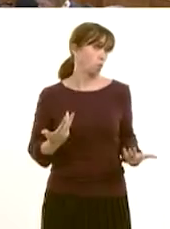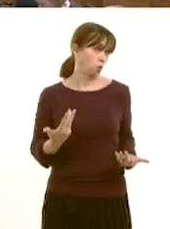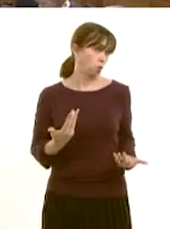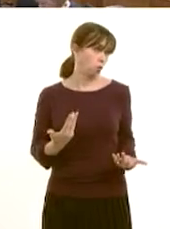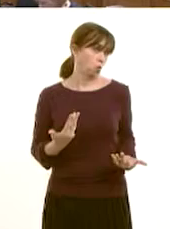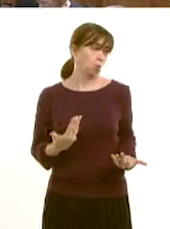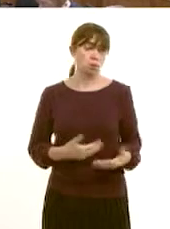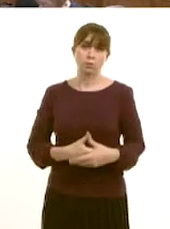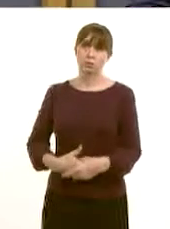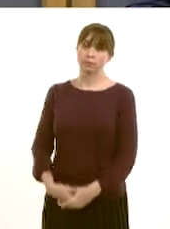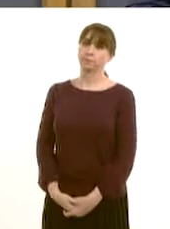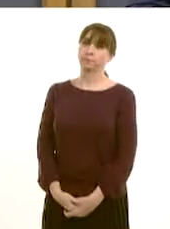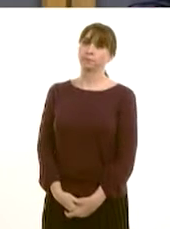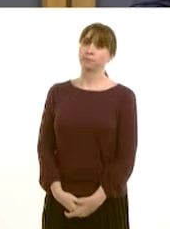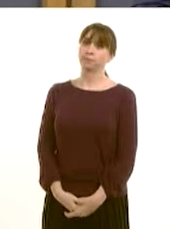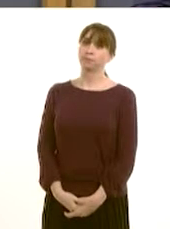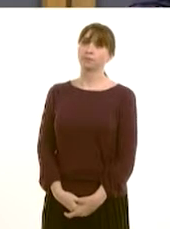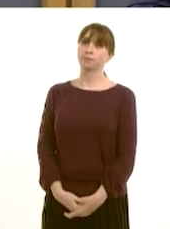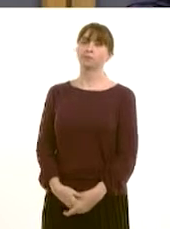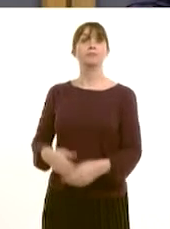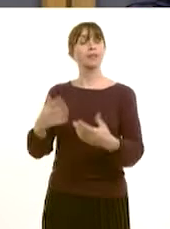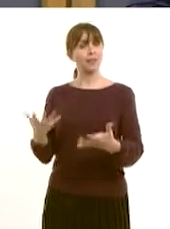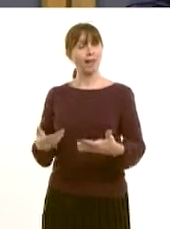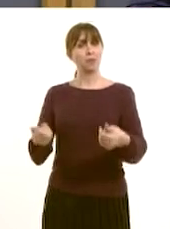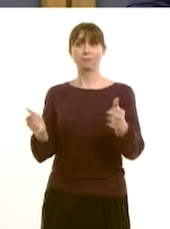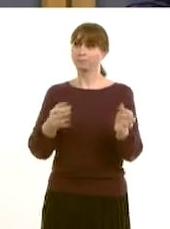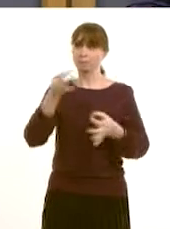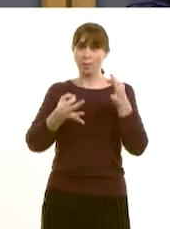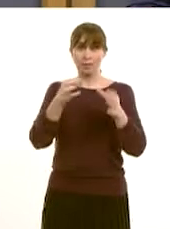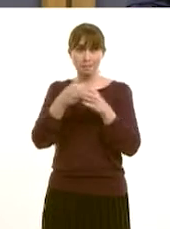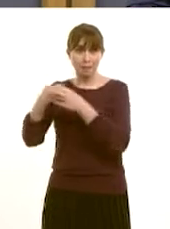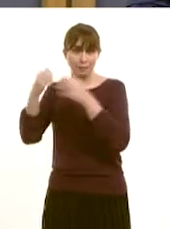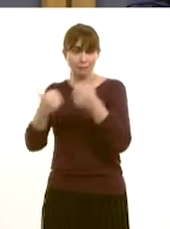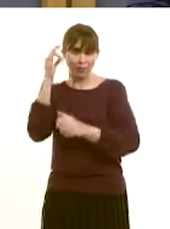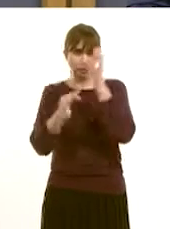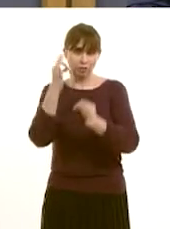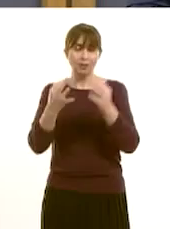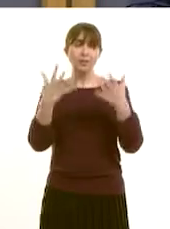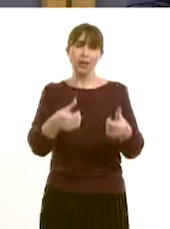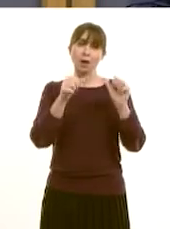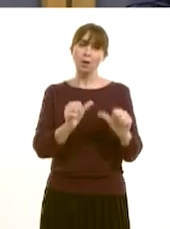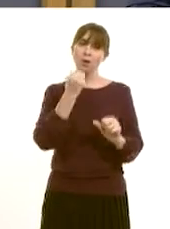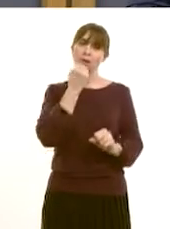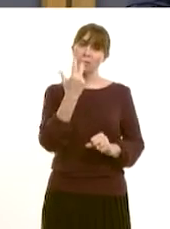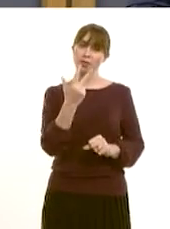Leadersí questions are now finished, and we move back to questions on the paper. Question 3 is Lindsay Whittle. Lindsay Whittle: 3.